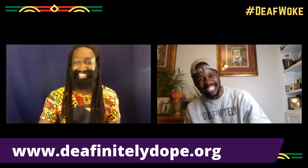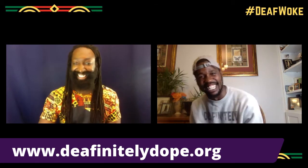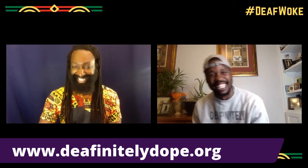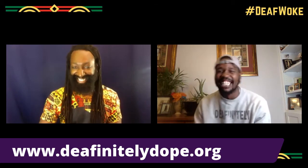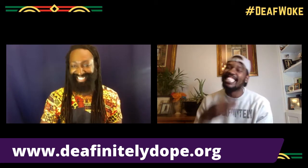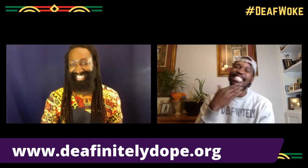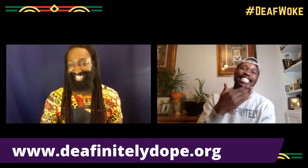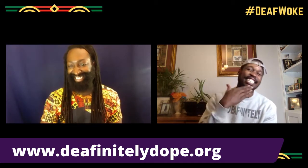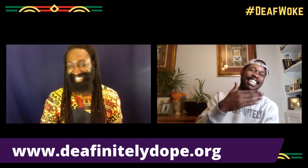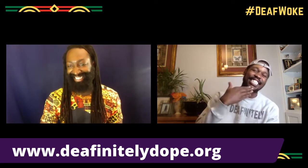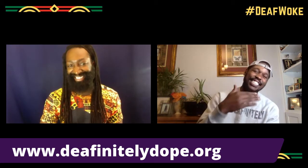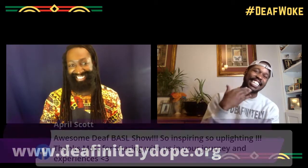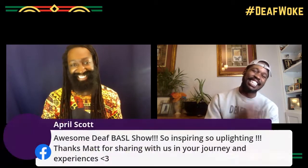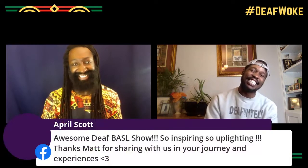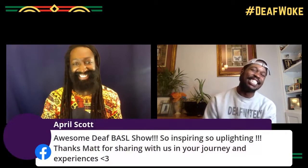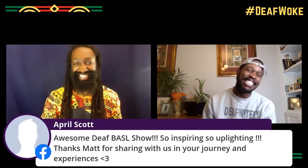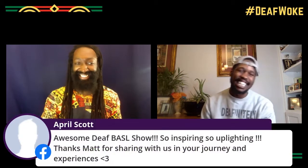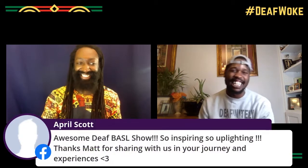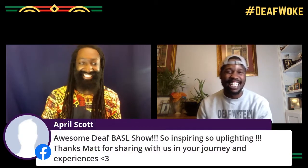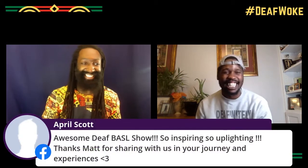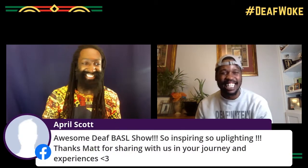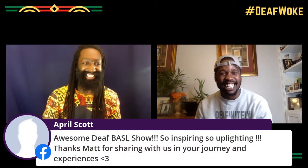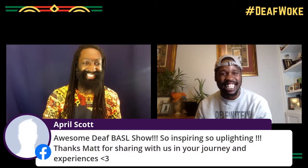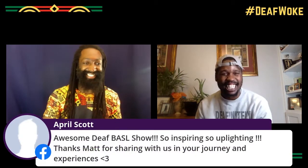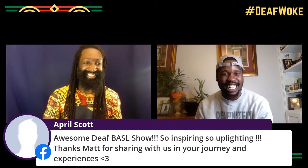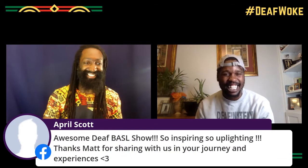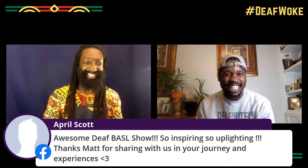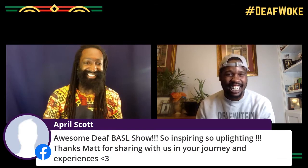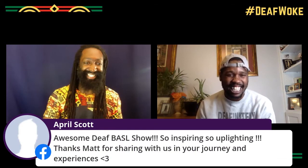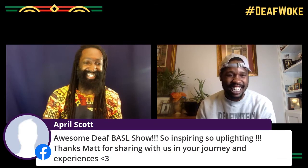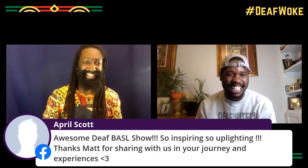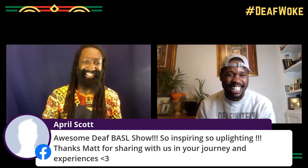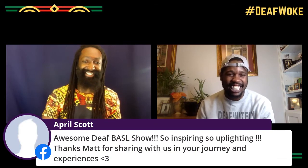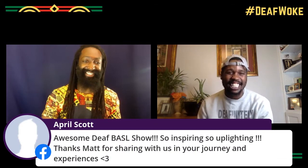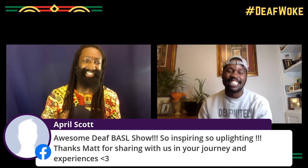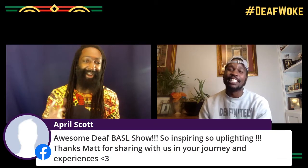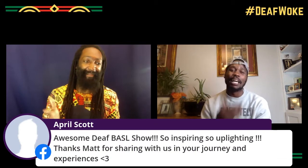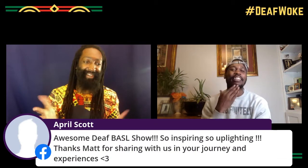Thank you. Thank you, thank you for allowing me to plug that in.